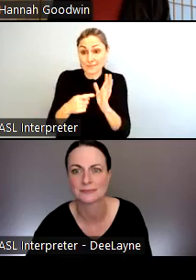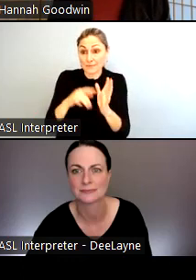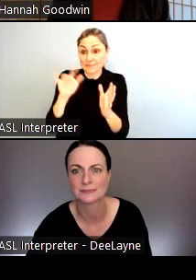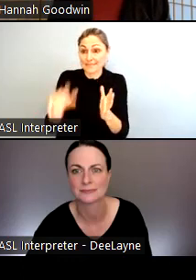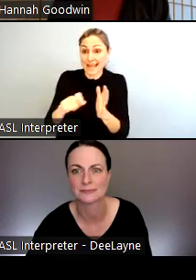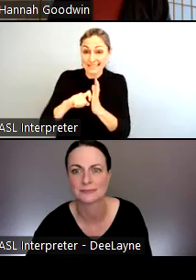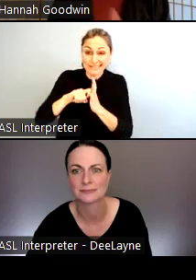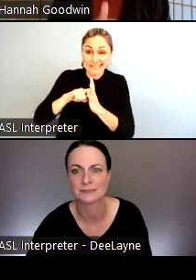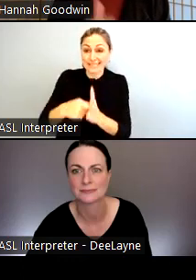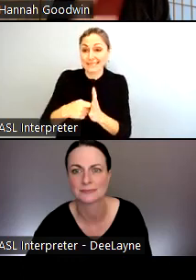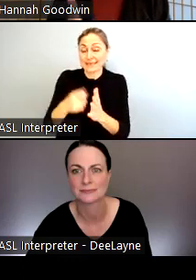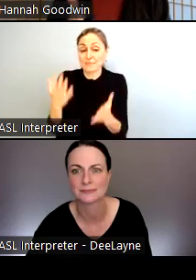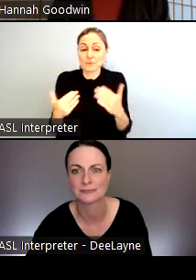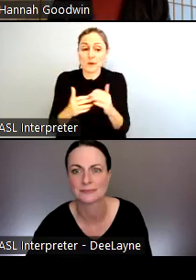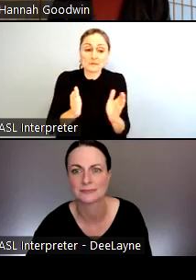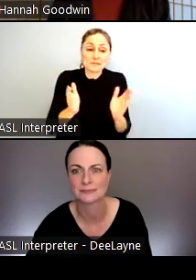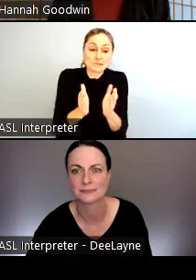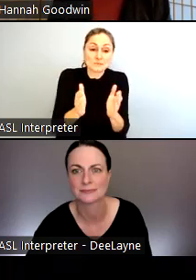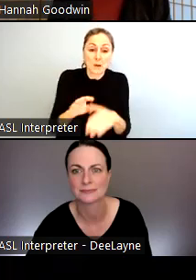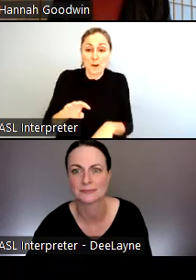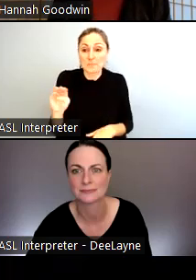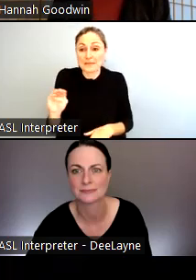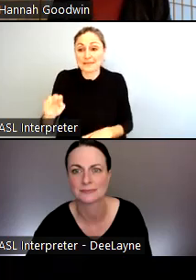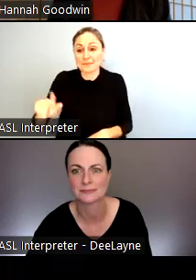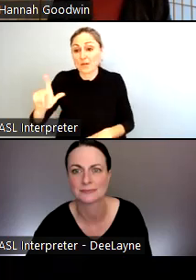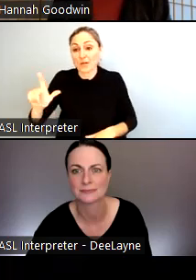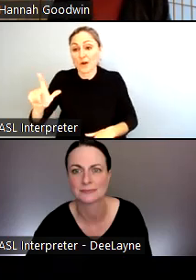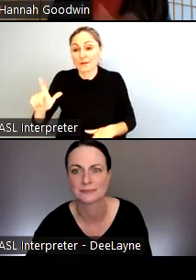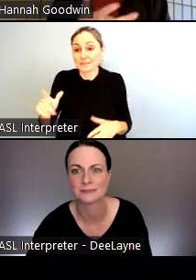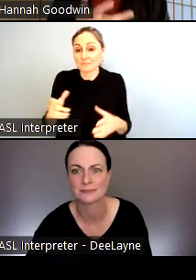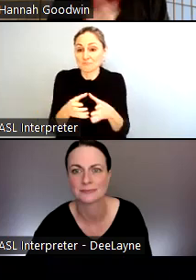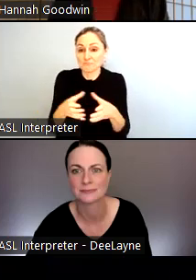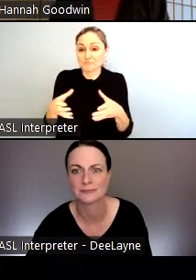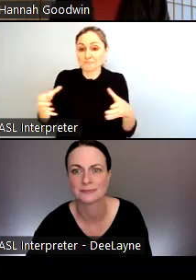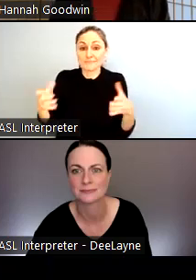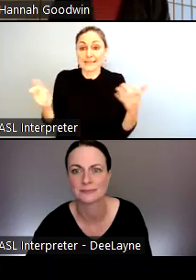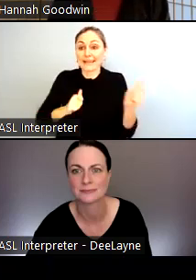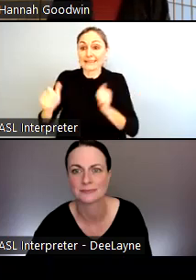You may have a small, medium, and large-sized theater, for example.